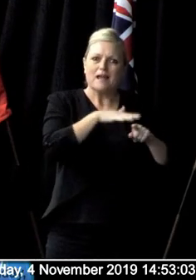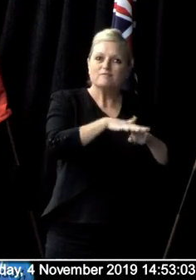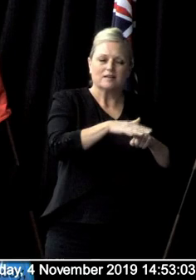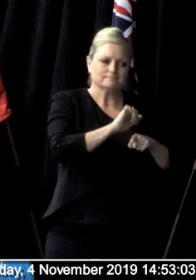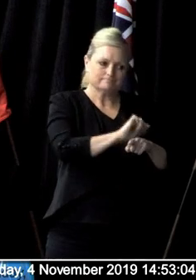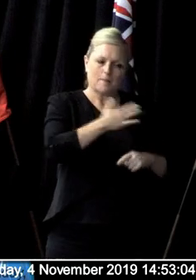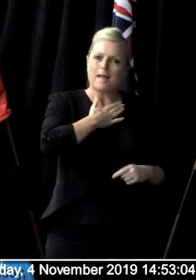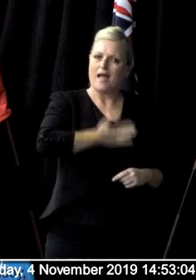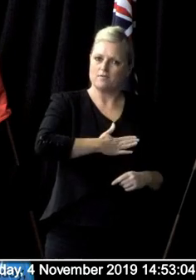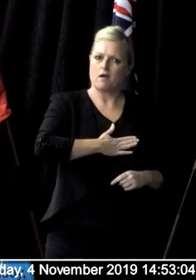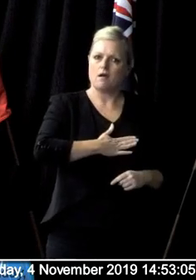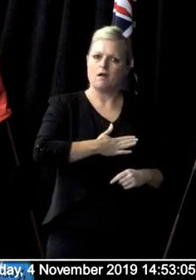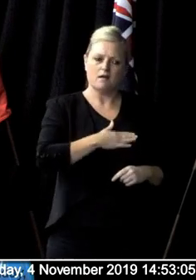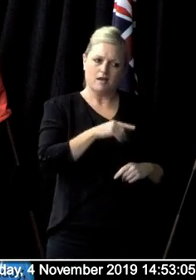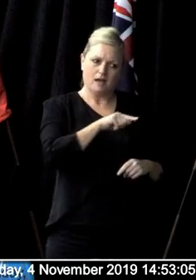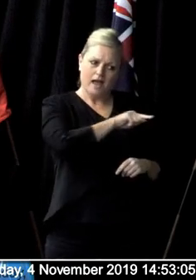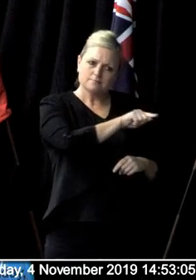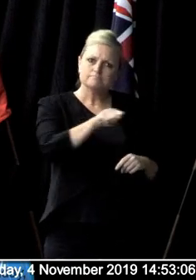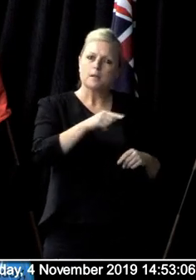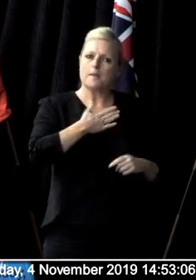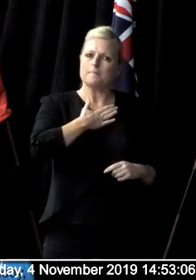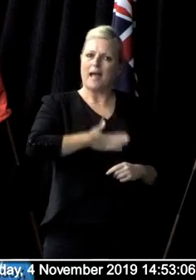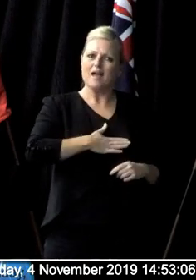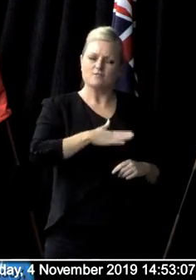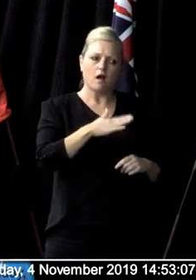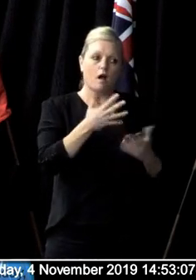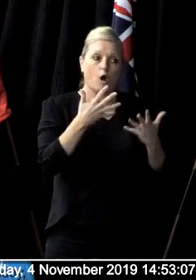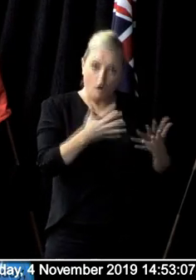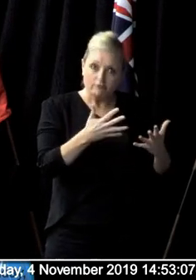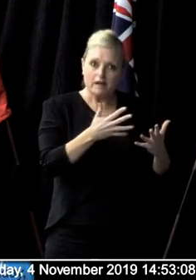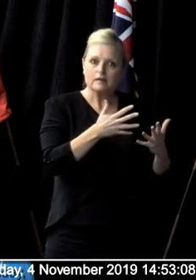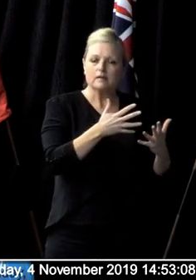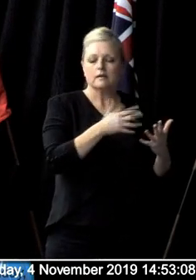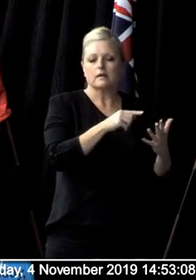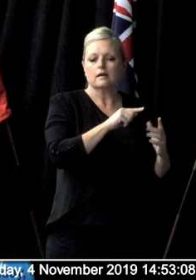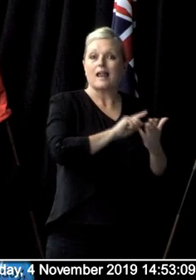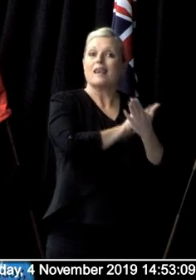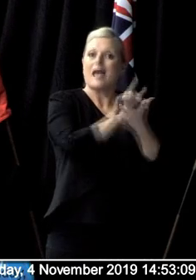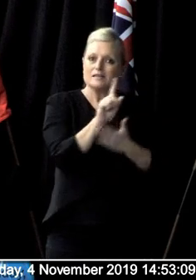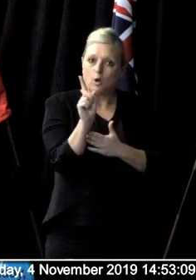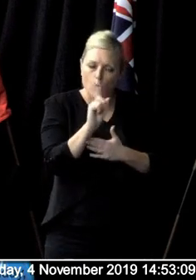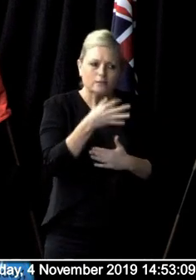These behavioural issues lead to suspension time and time and time again.